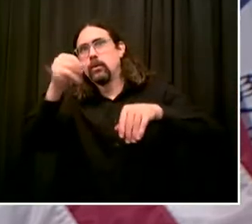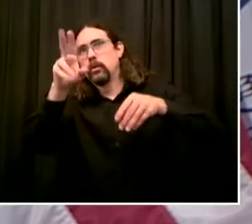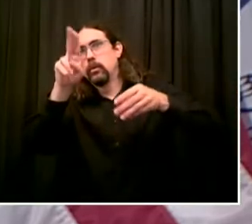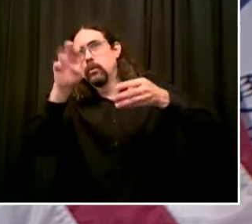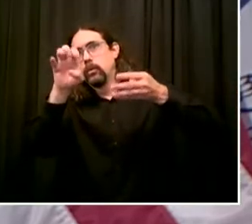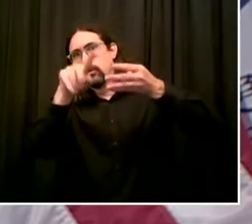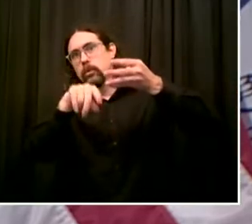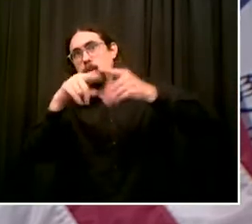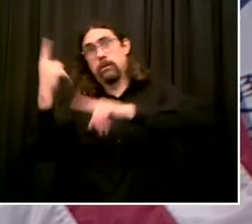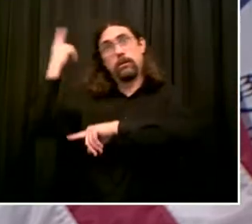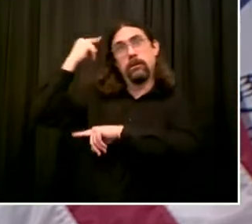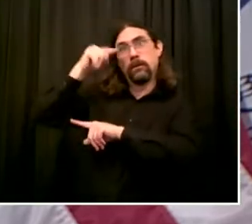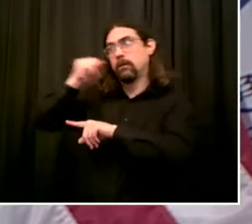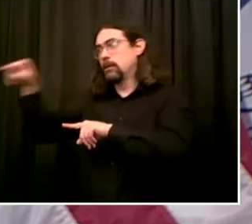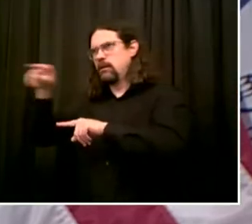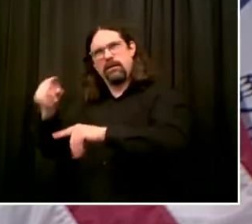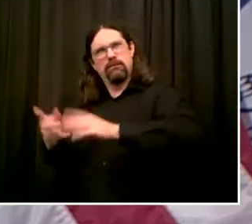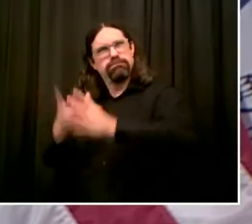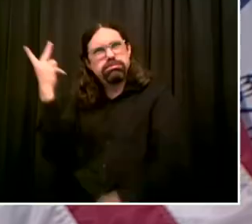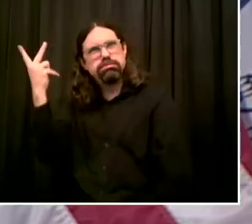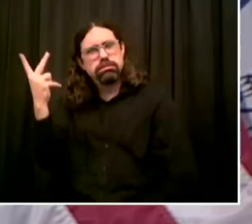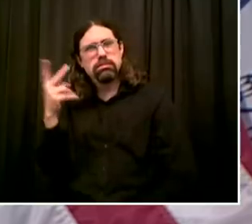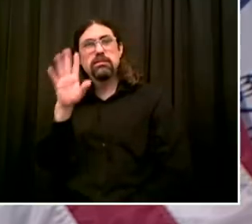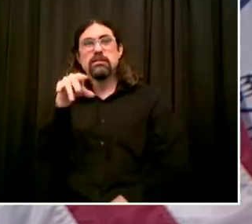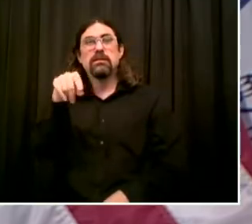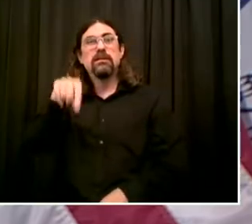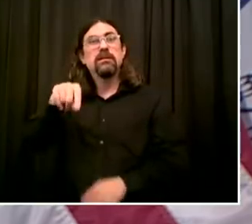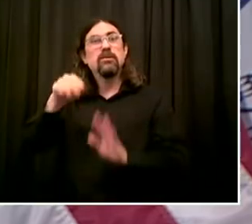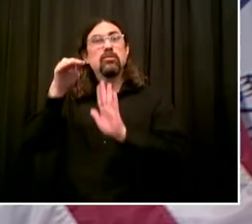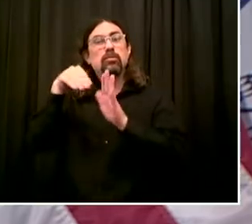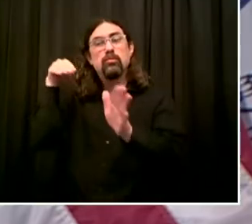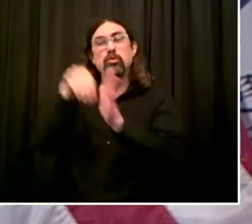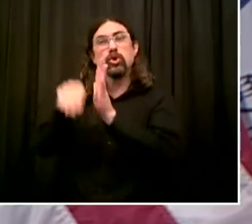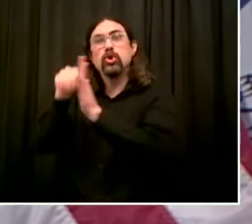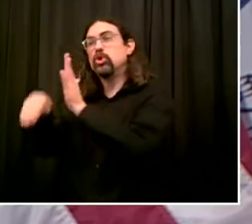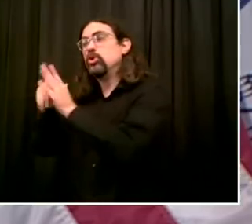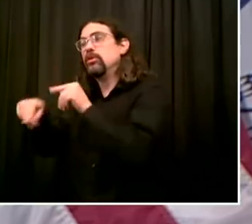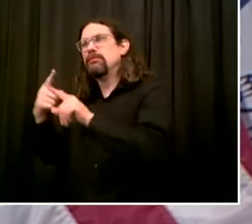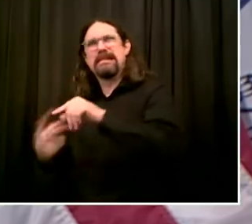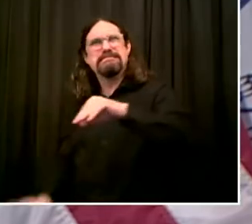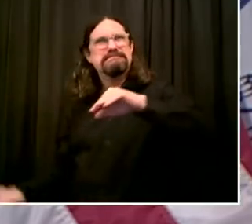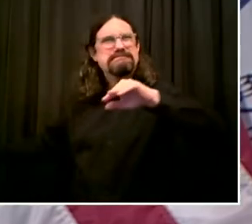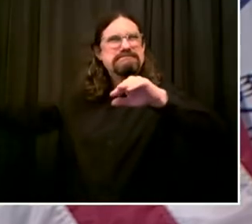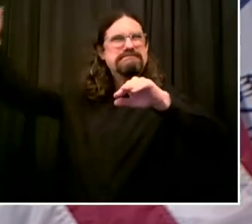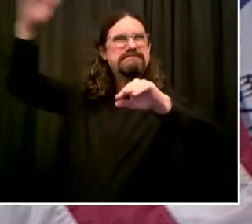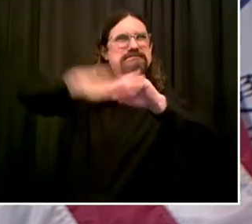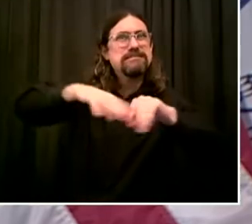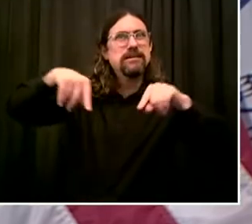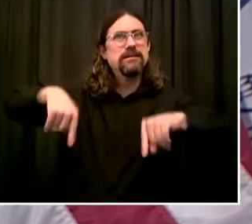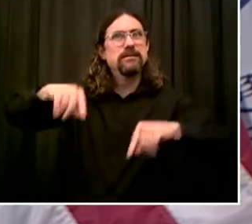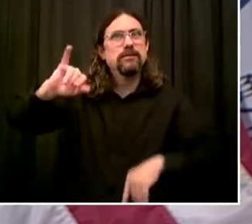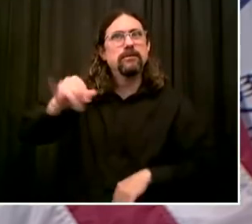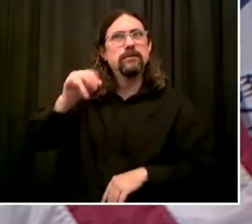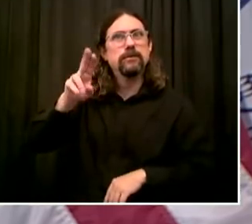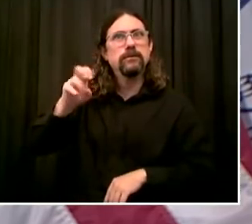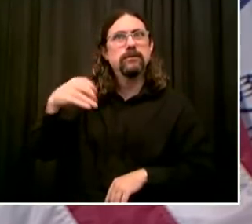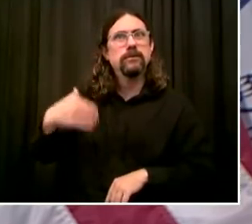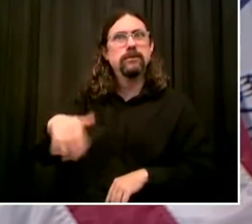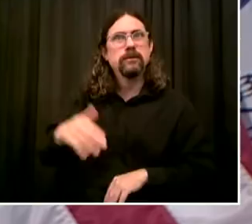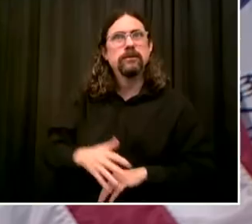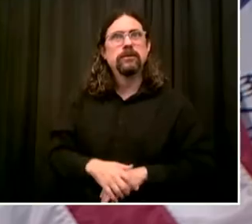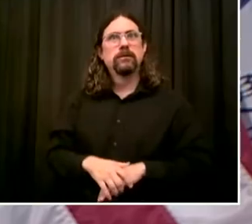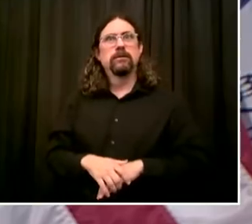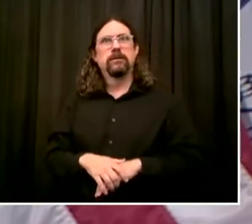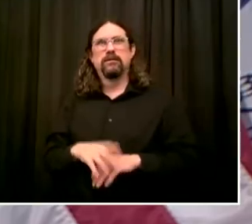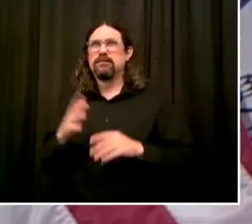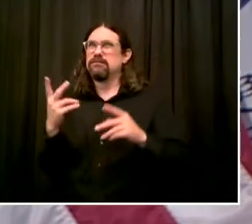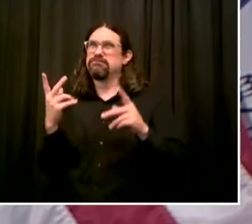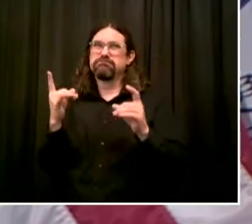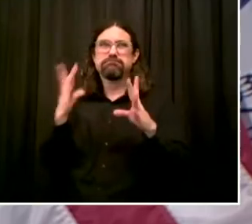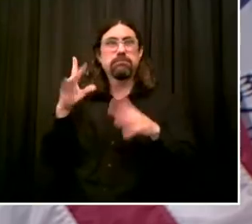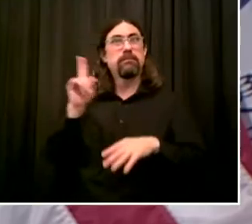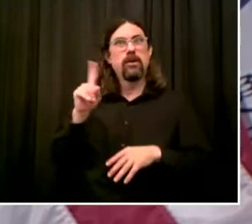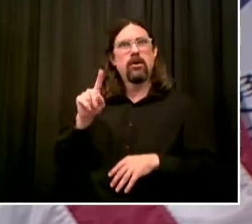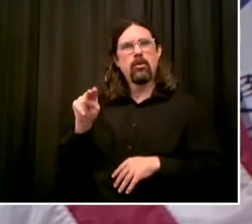MURDERS HAVE ALSO GOE NUP